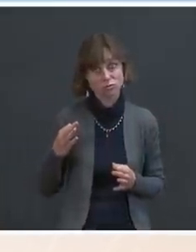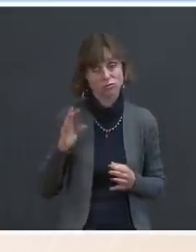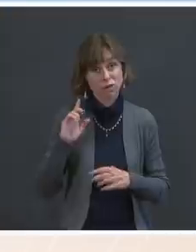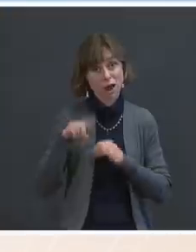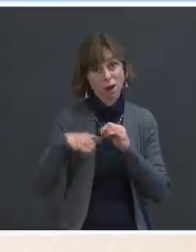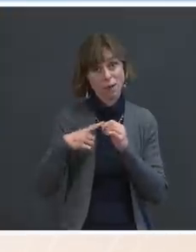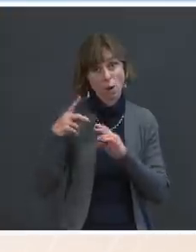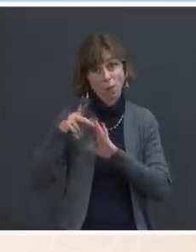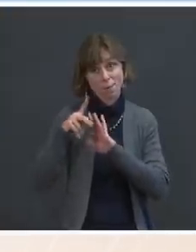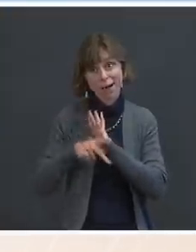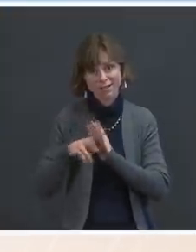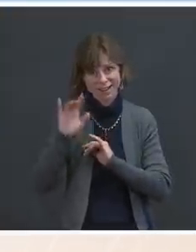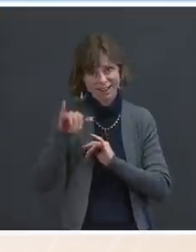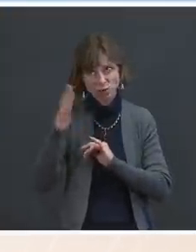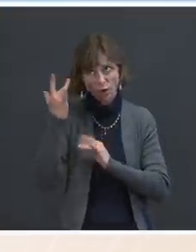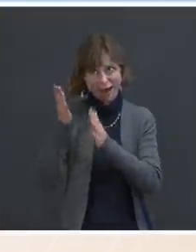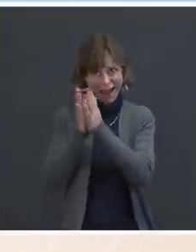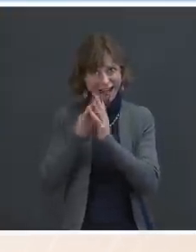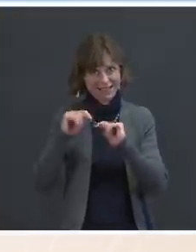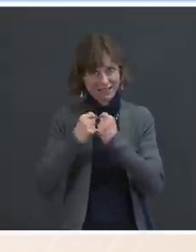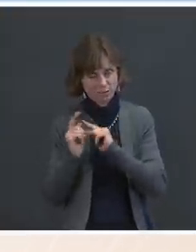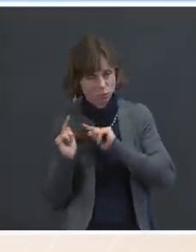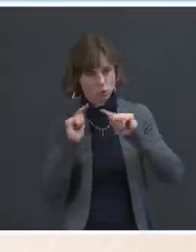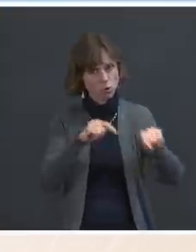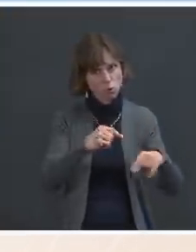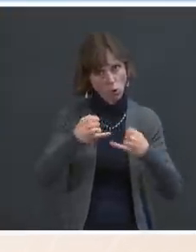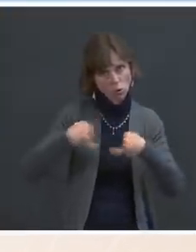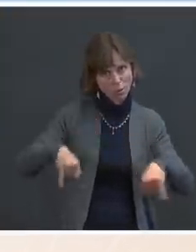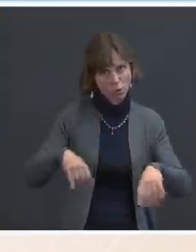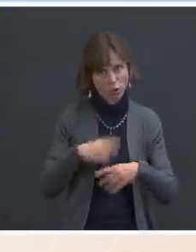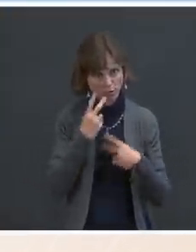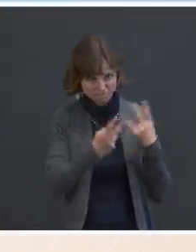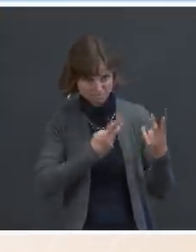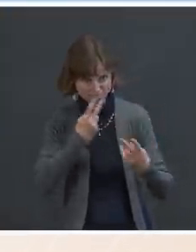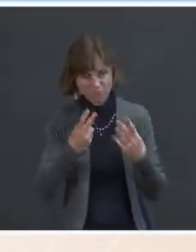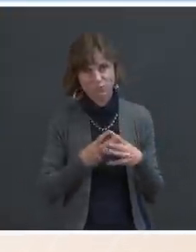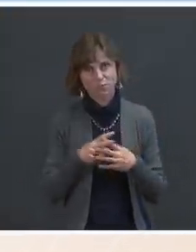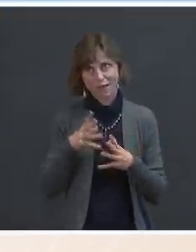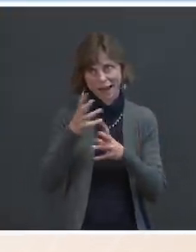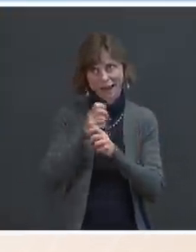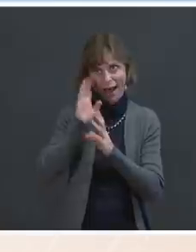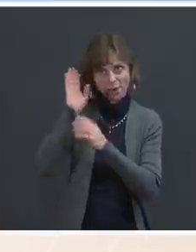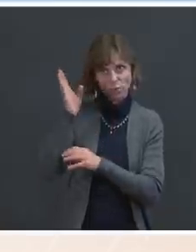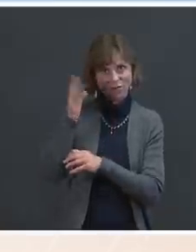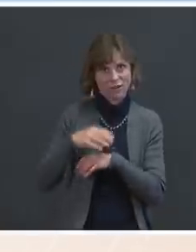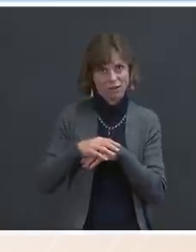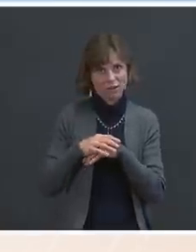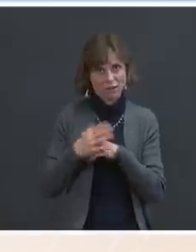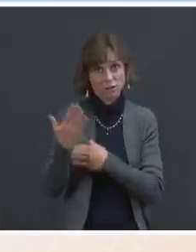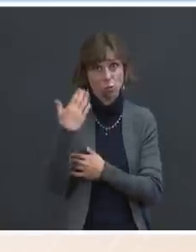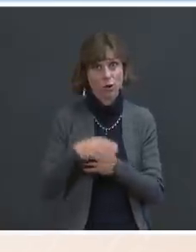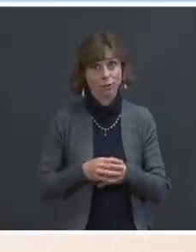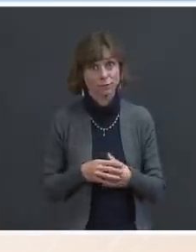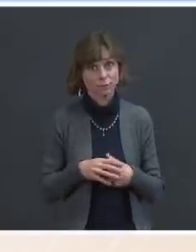and why he asked to receive a briefing. And that's something, as I noted, that happened this morning. Go ahead. The Press: Thanks. I have a follow-up